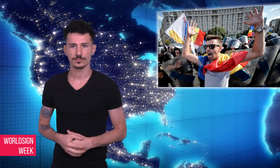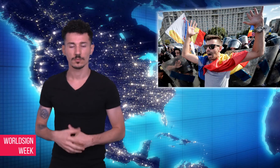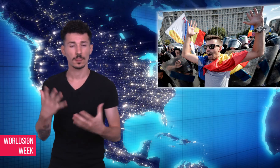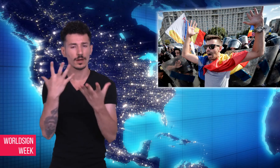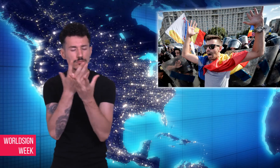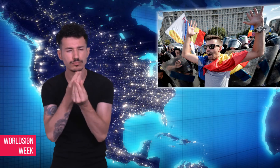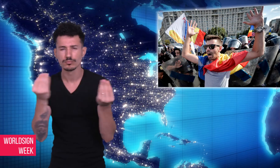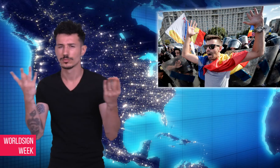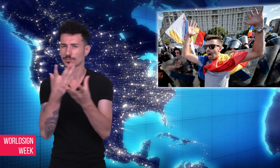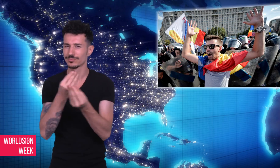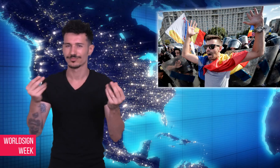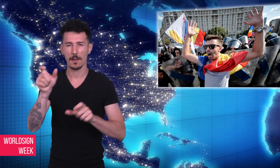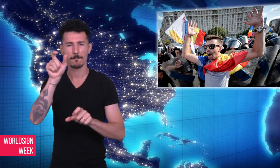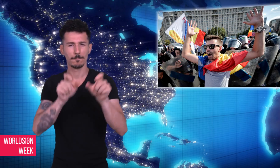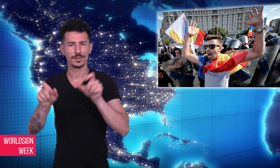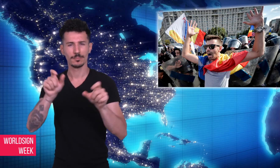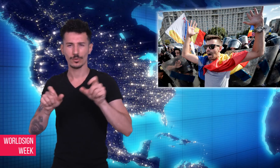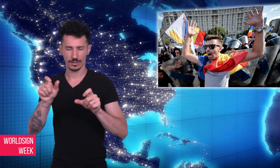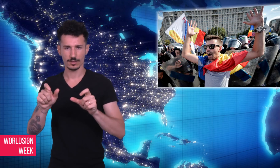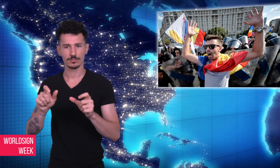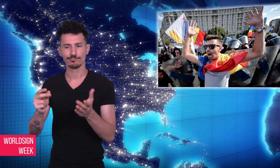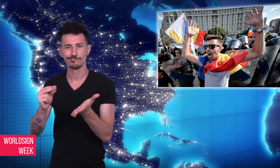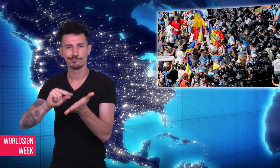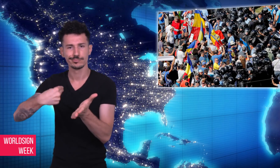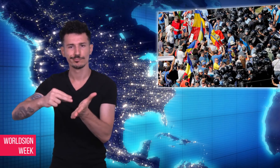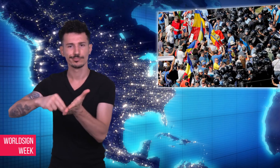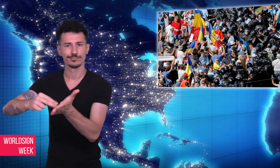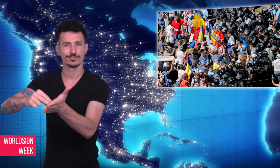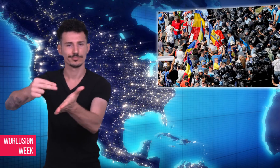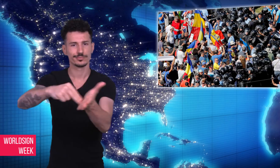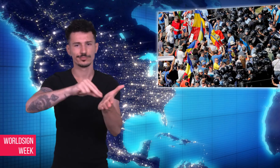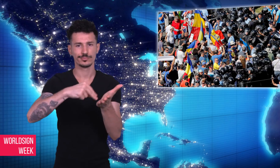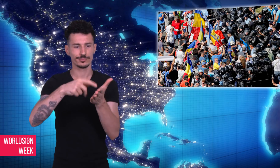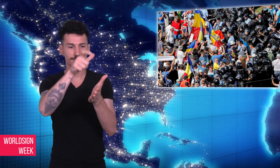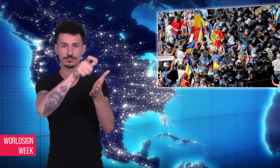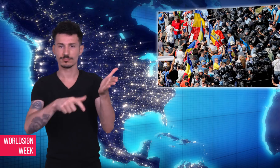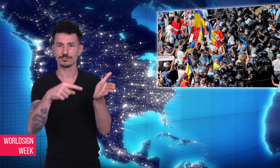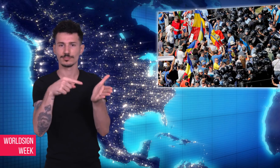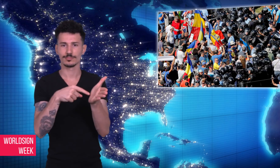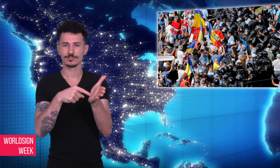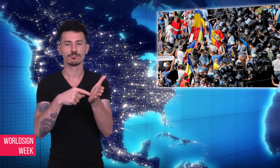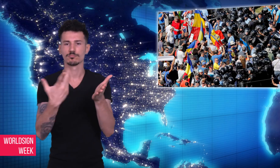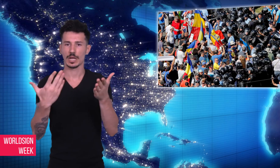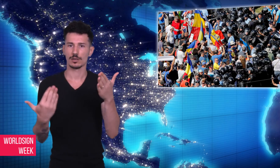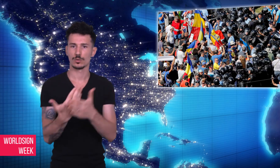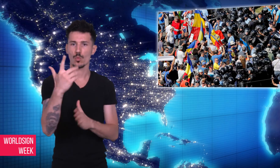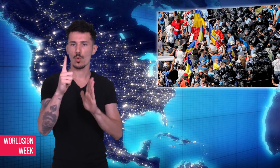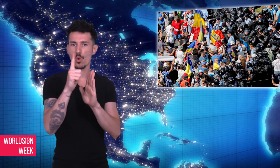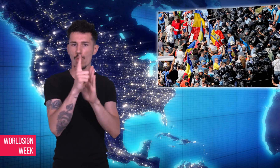plans to appeal. Hundreds of thousands